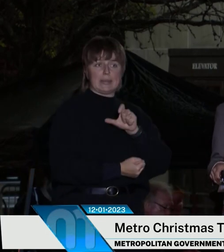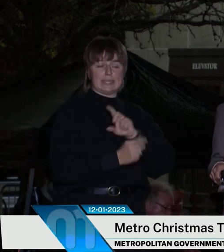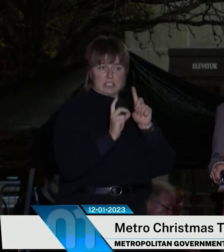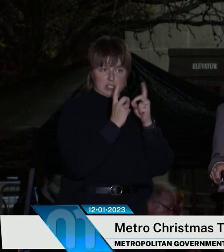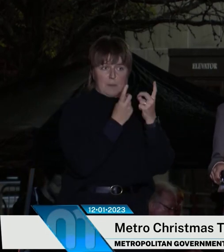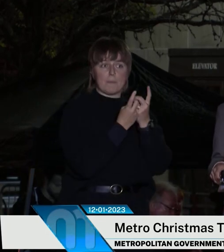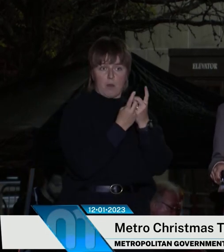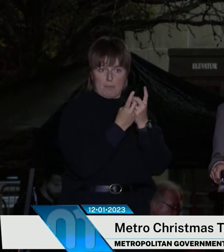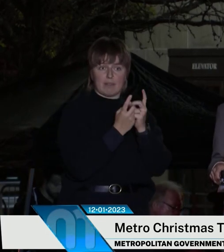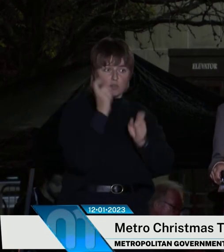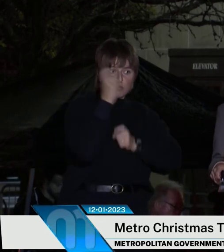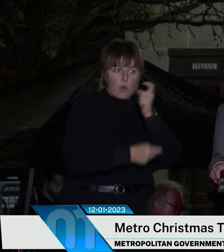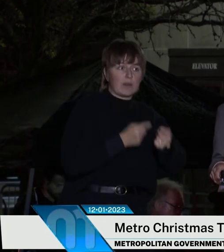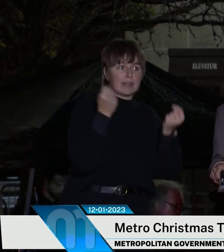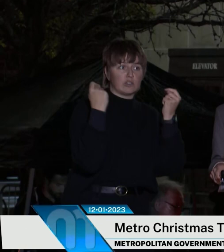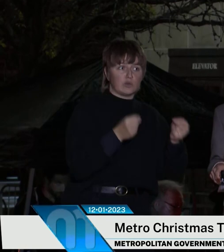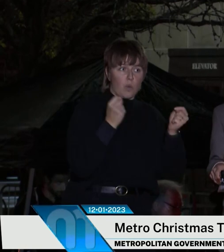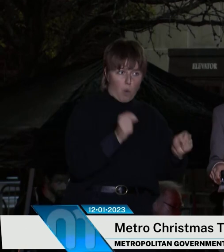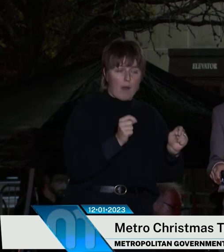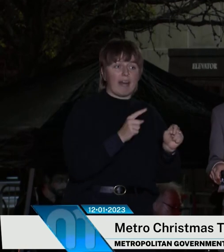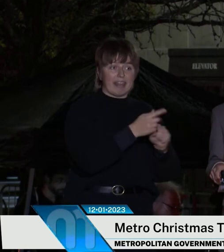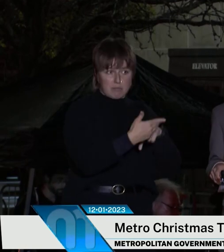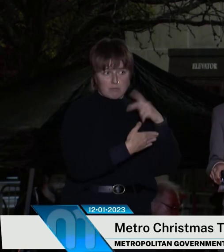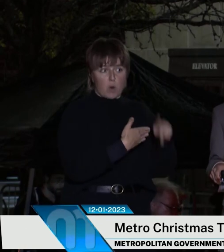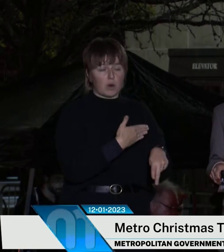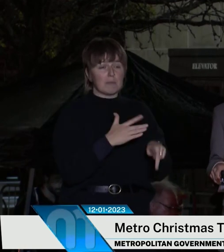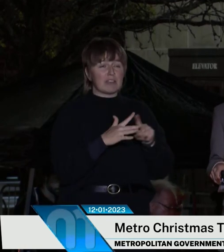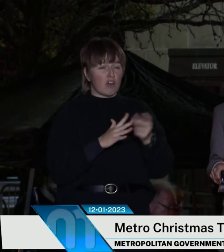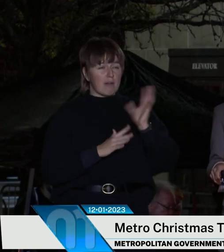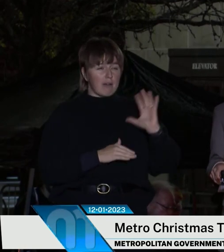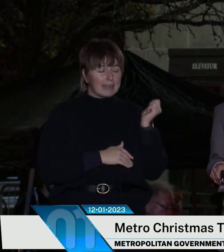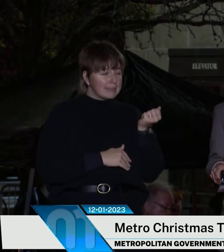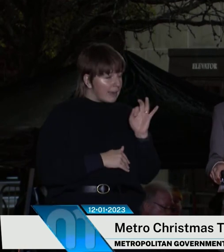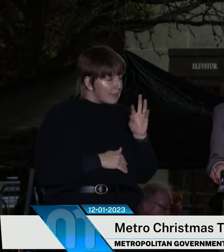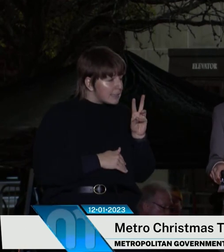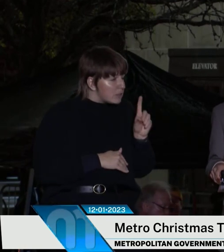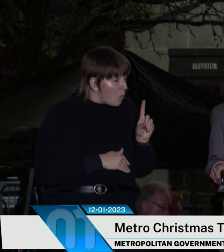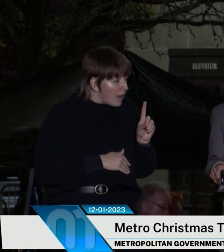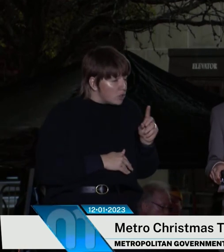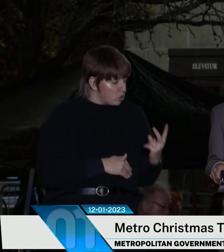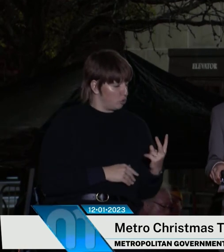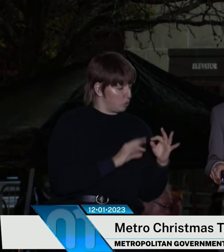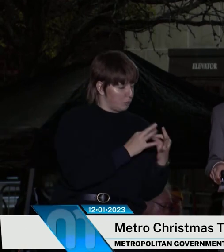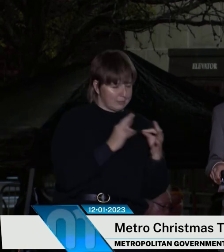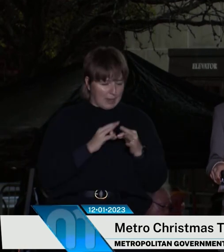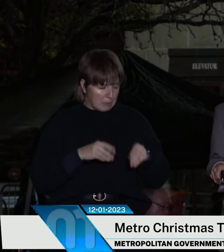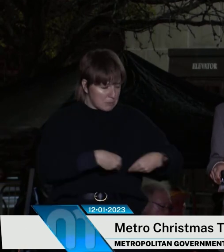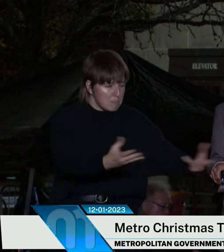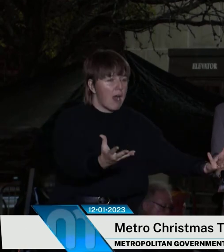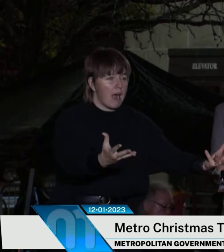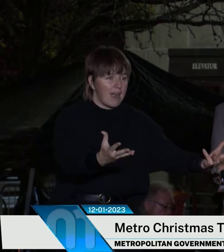HELPED SUPPORT AT THE METRO NASHVILLE POLICE DEPARTMENT'S CHRISTMAS BASKET PROGRAM, WHICH